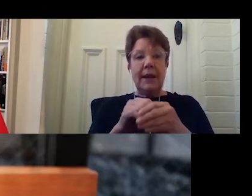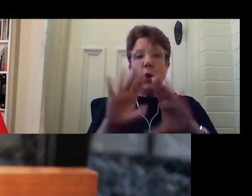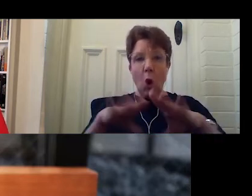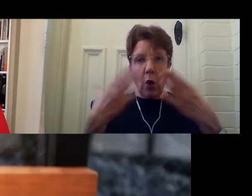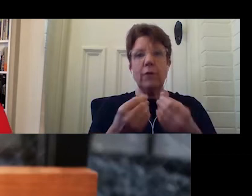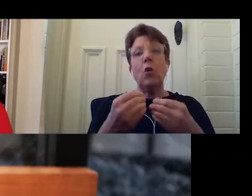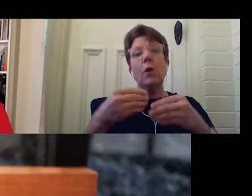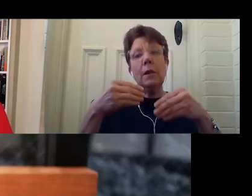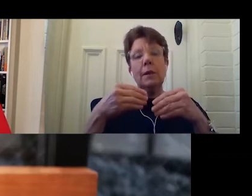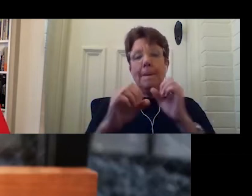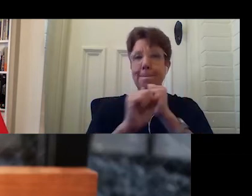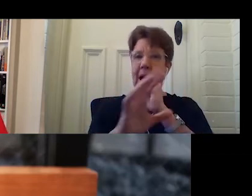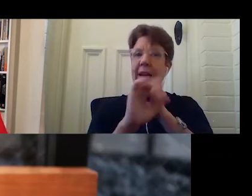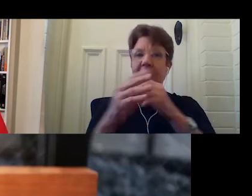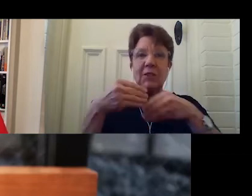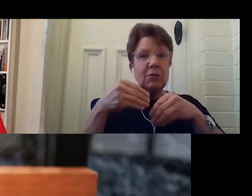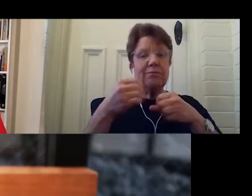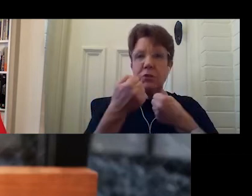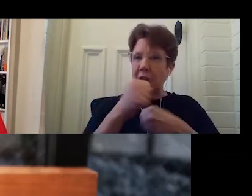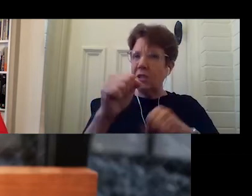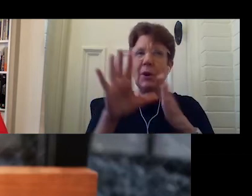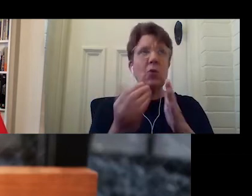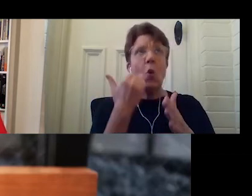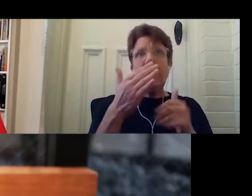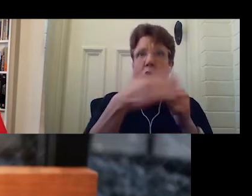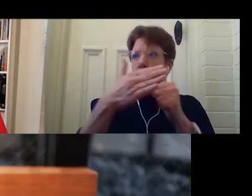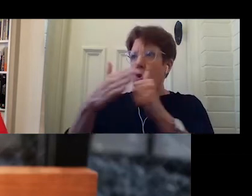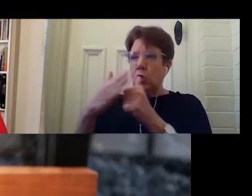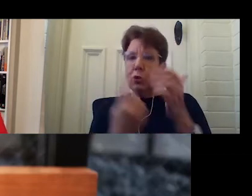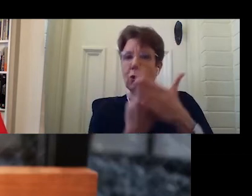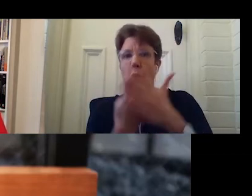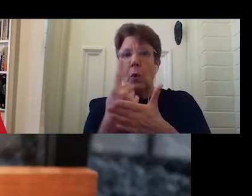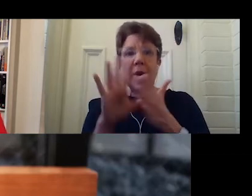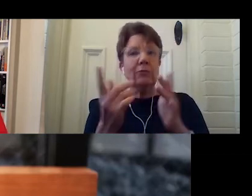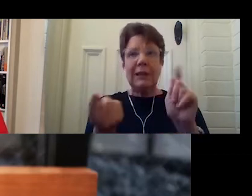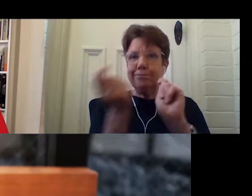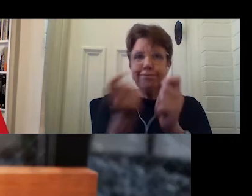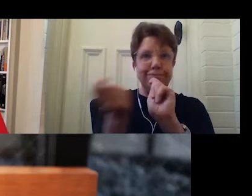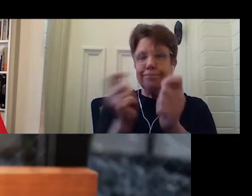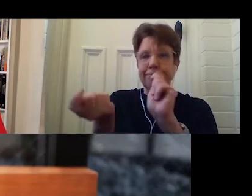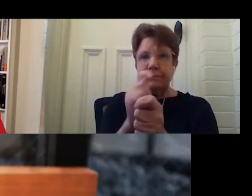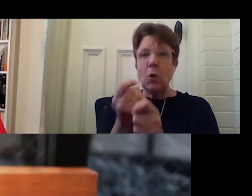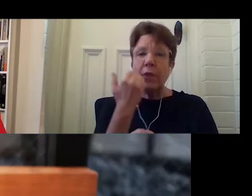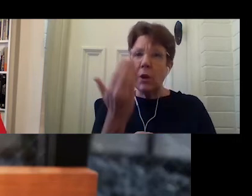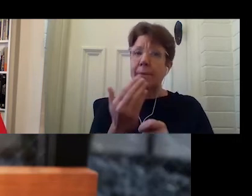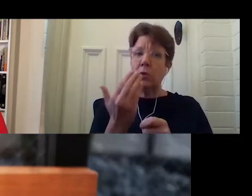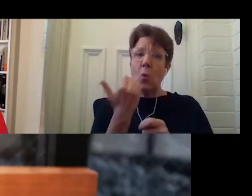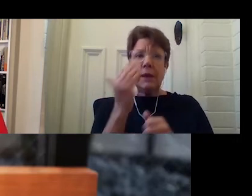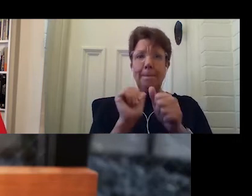because there will always be something new to learn. This is a quickly evolving world and it's really in our best interests to stay